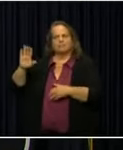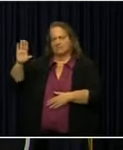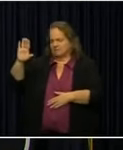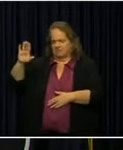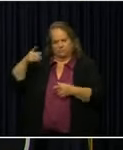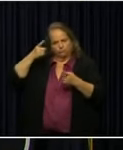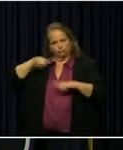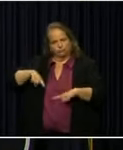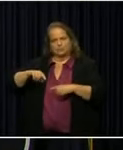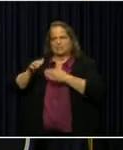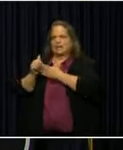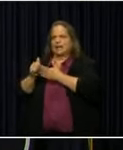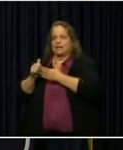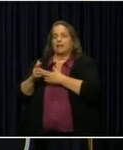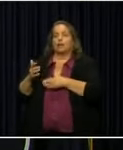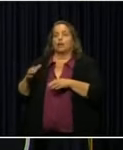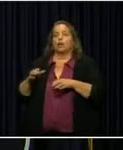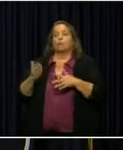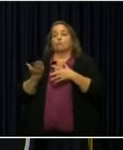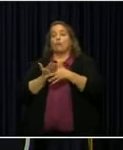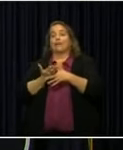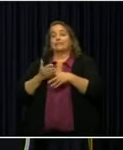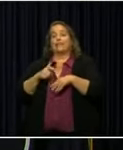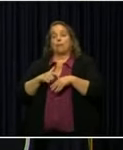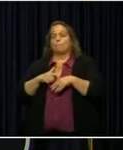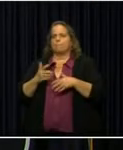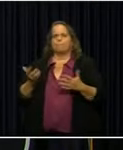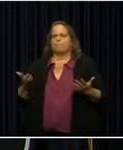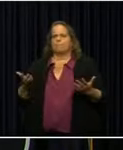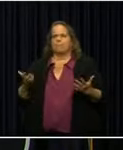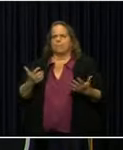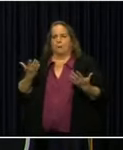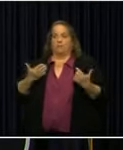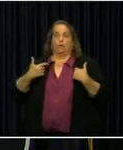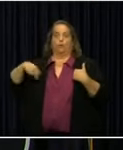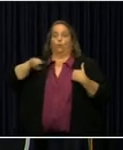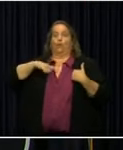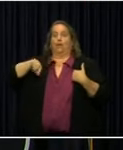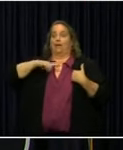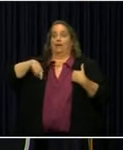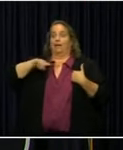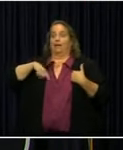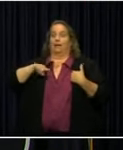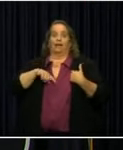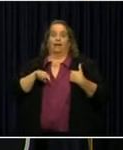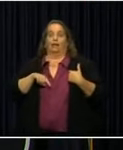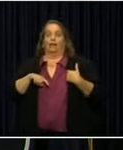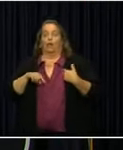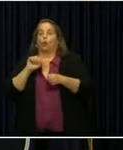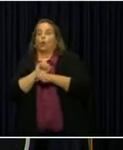DOCUMENT. BUT UNDERSTAND FIRST WE'VE GOT THRESHOLD WE'VE GOT TO MEET, AND